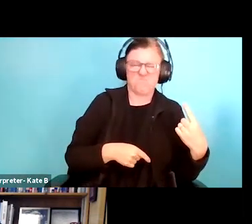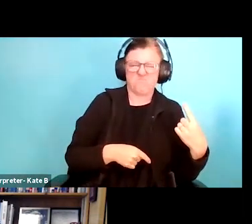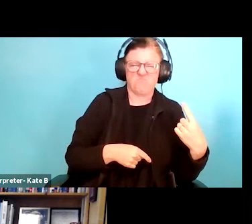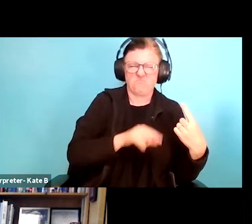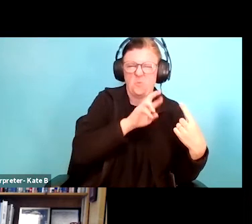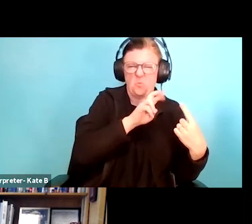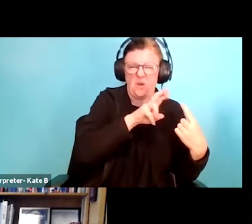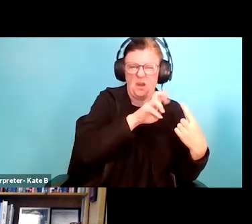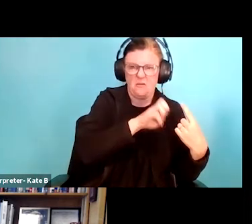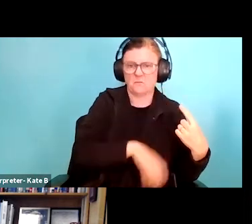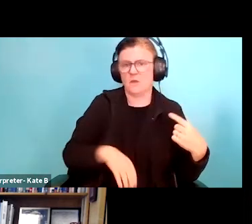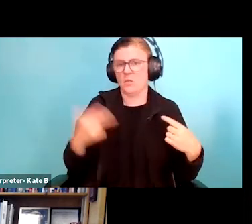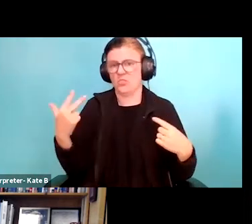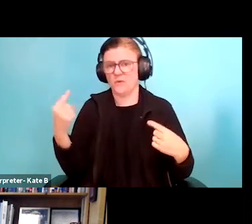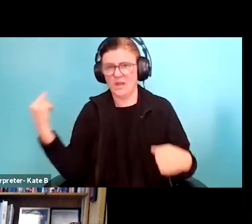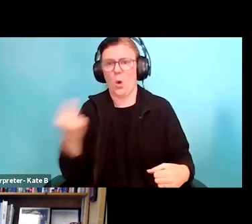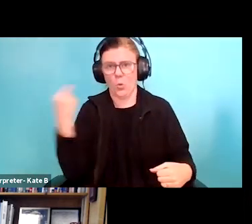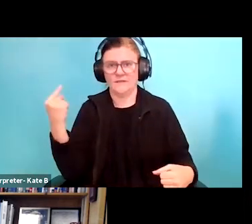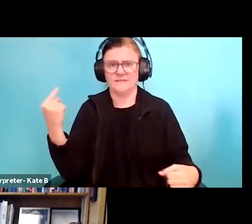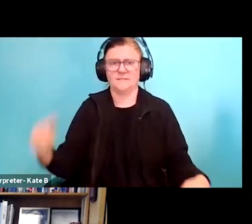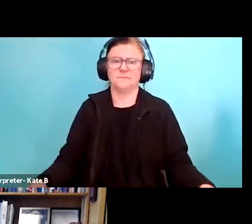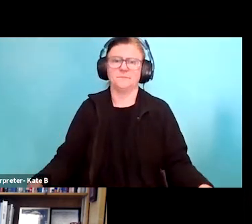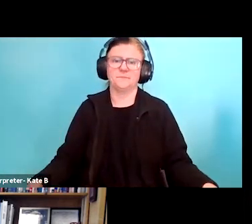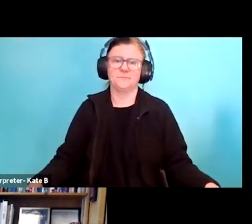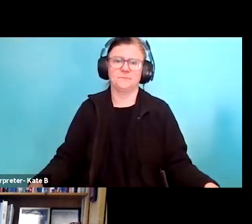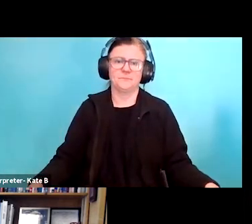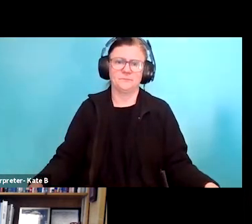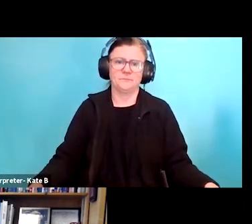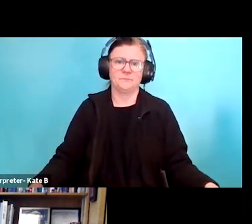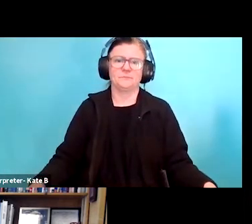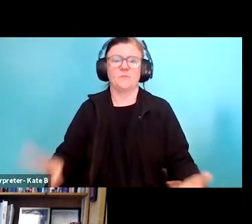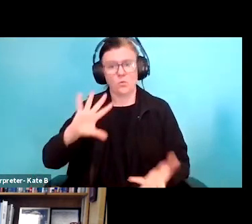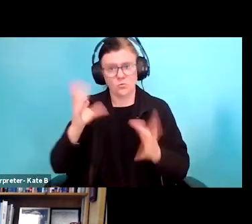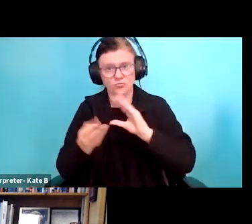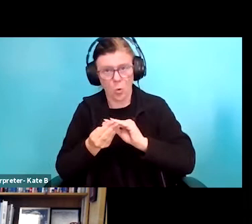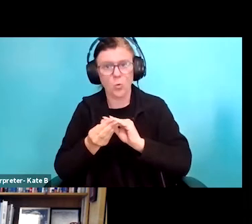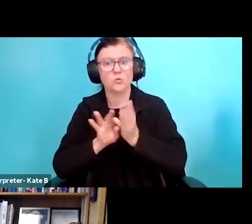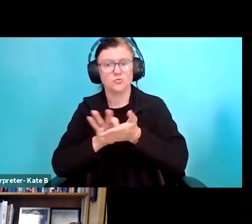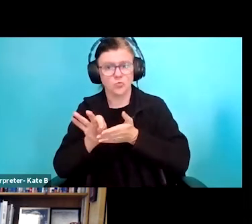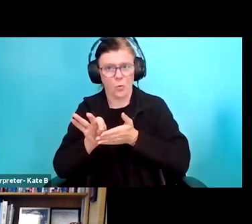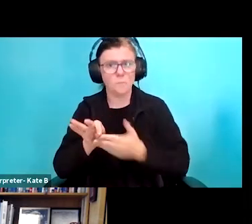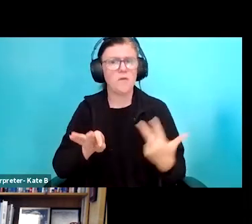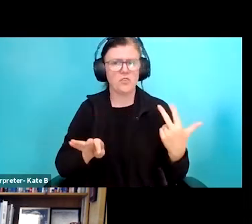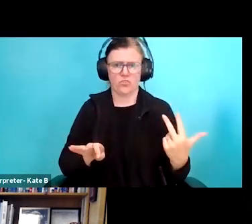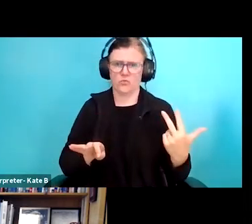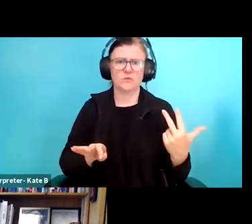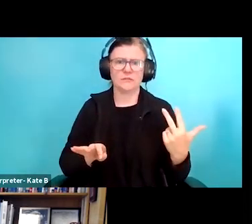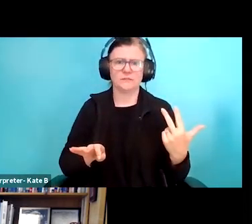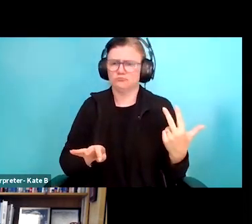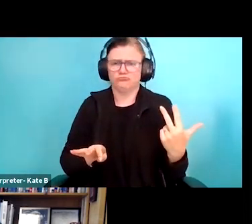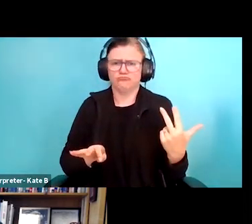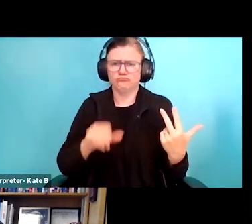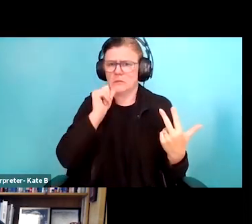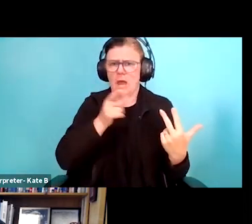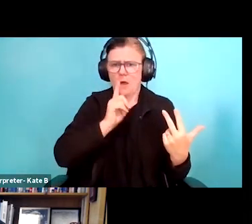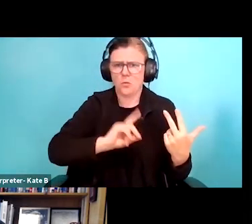to three always. So the total loneliness score which adds these three items together has a